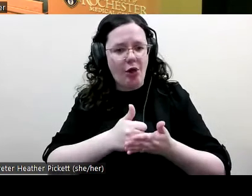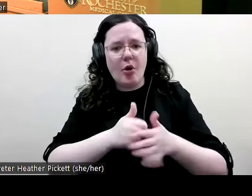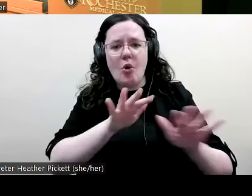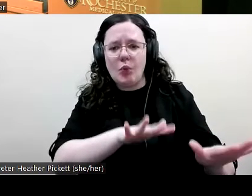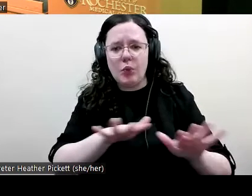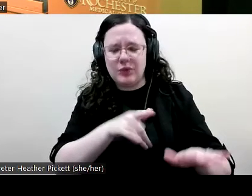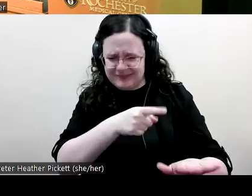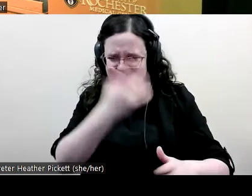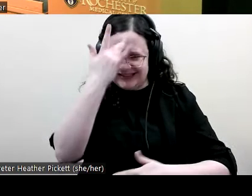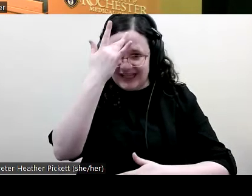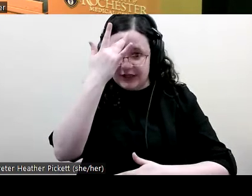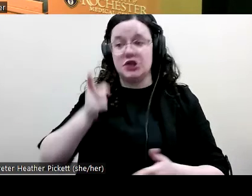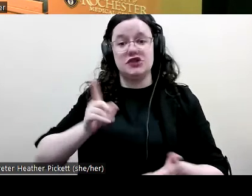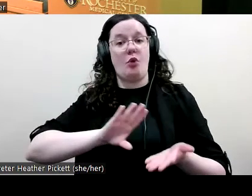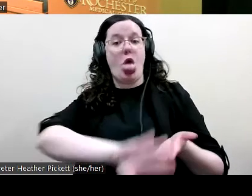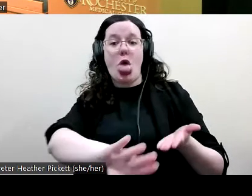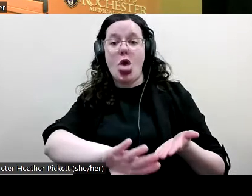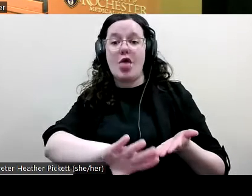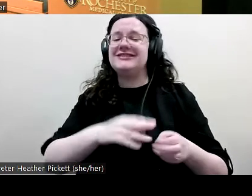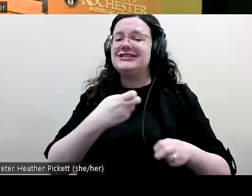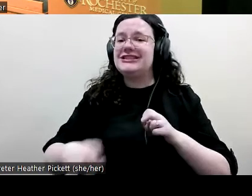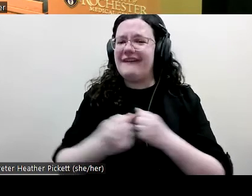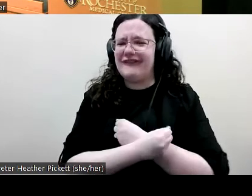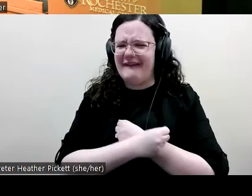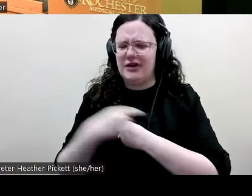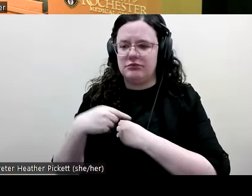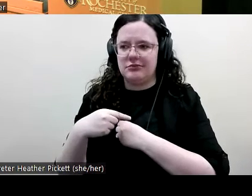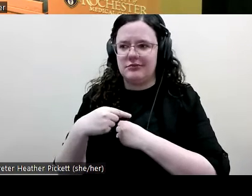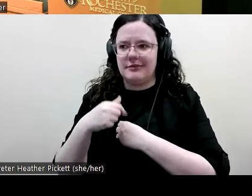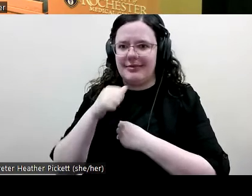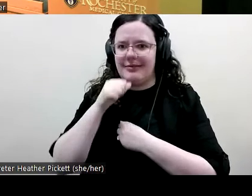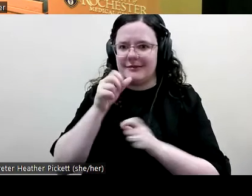them out and using tough love doesn't really work well with schizophrenia um or bipolar disorder so